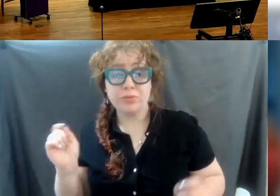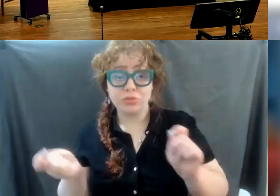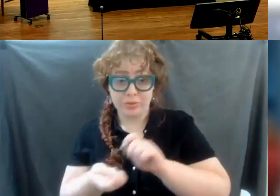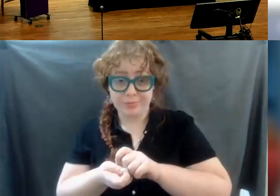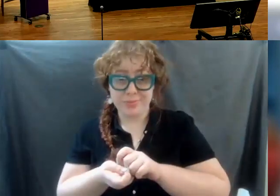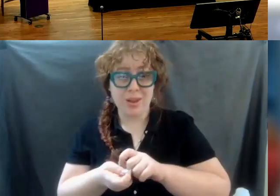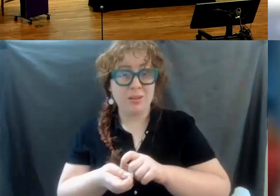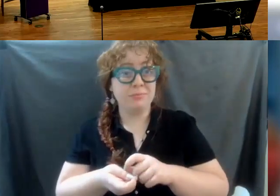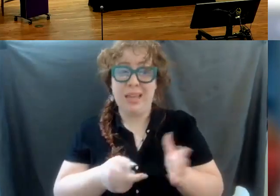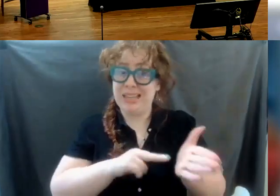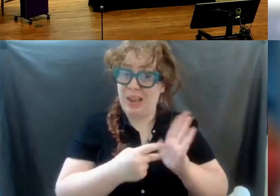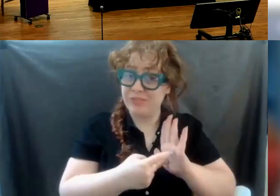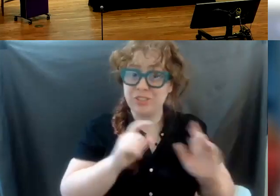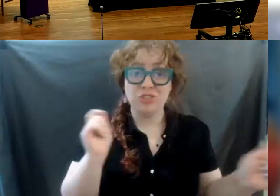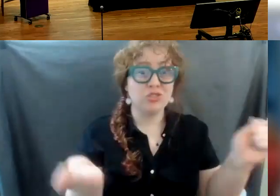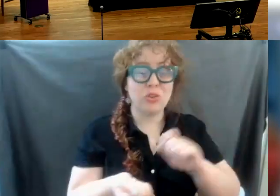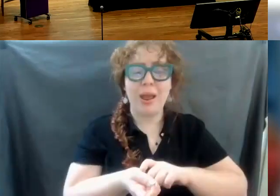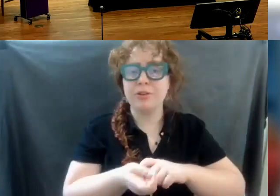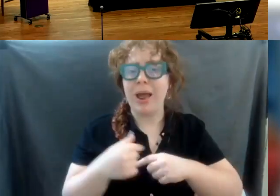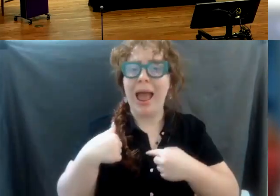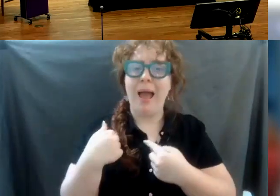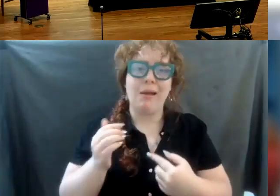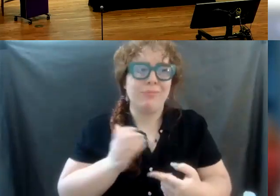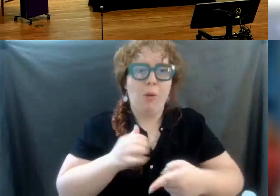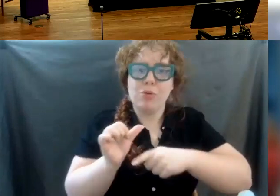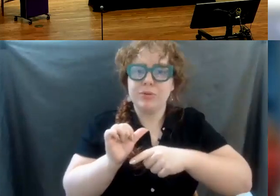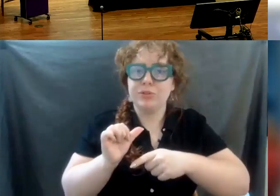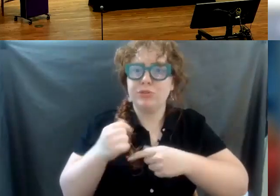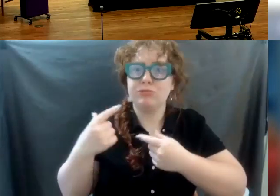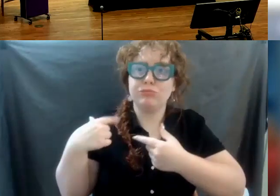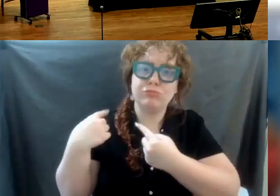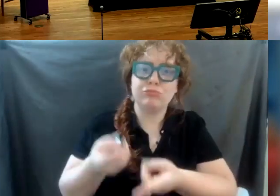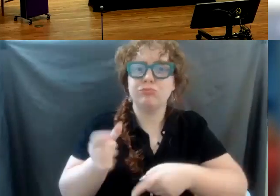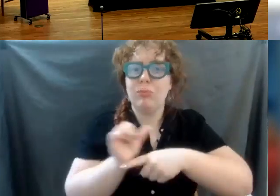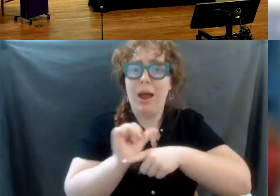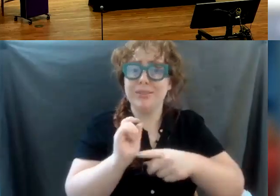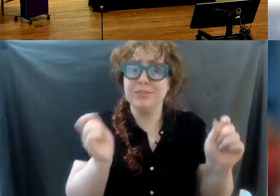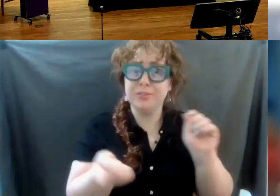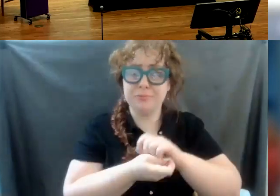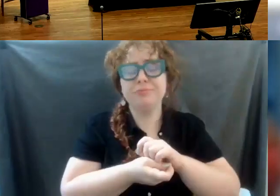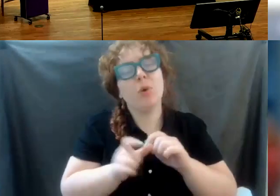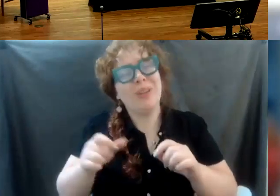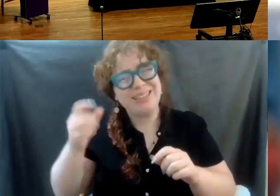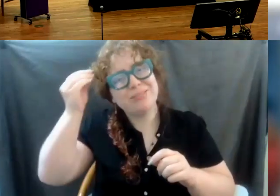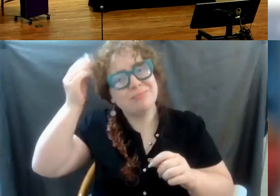that's something that that that we have to kind of acknowledge and questions